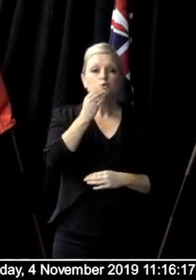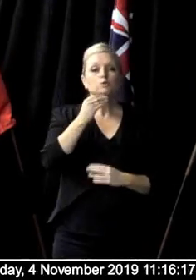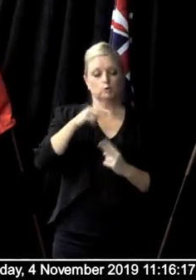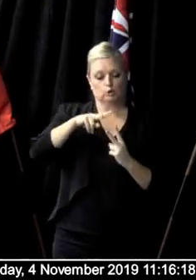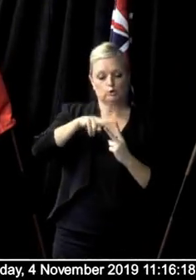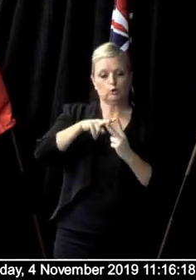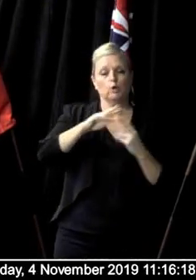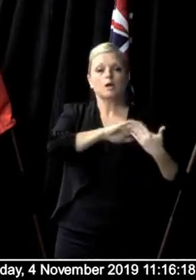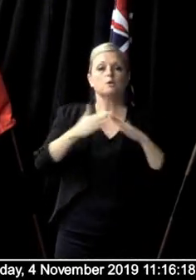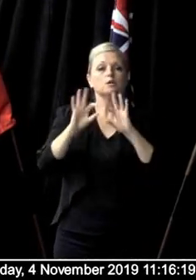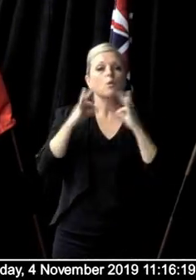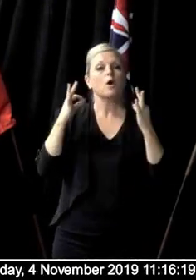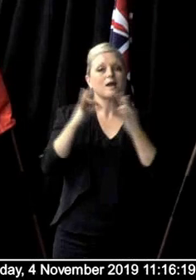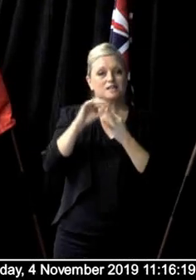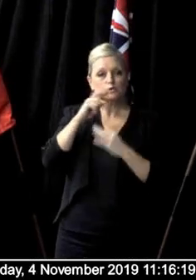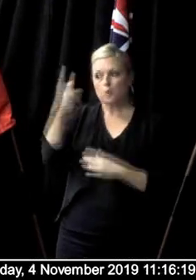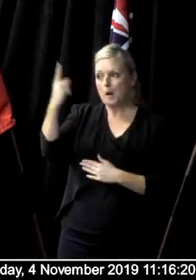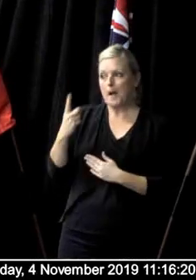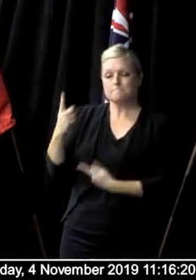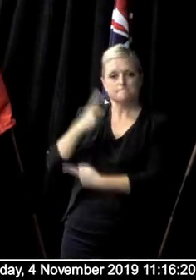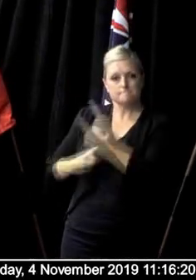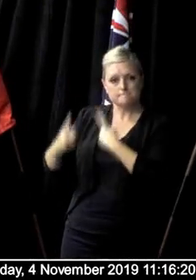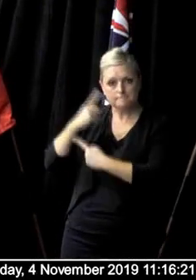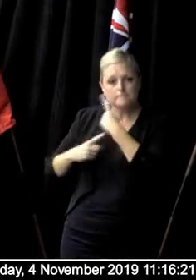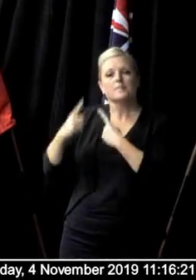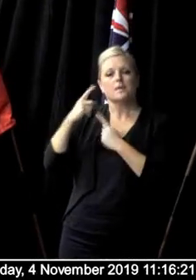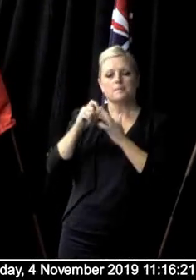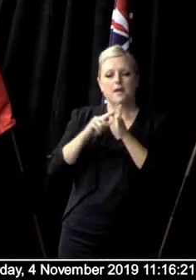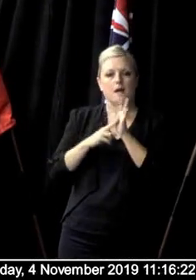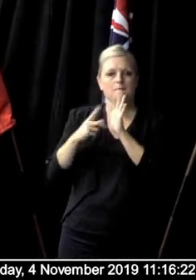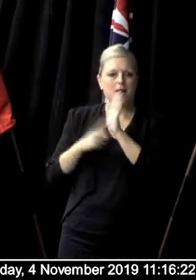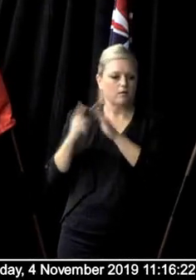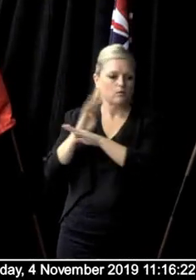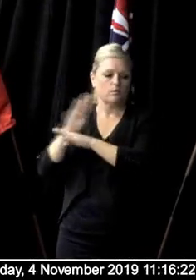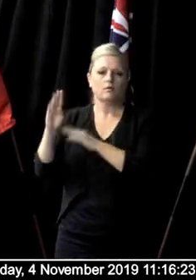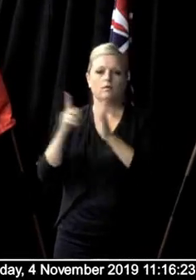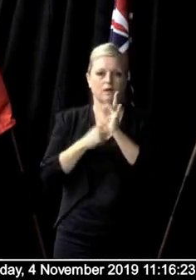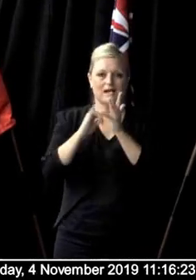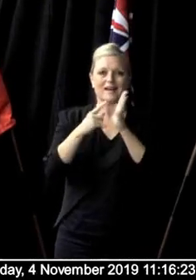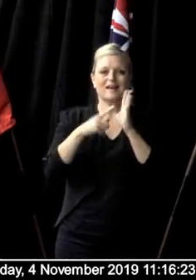organisations by way of a panel session. The first being Dr Lisa Bridle, a senior consultant